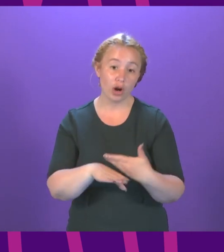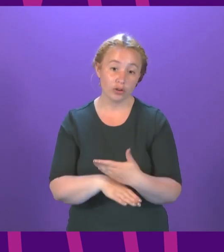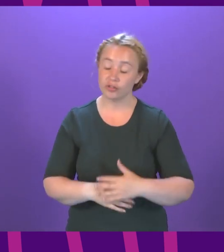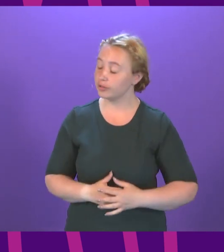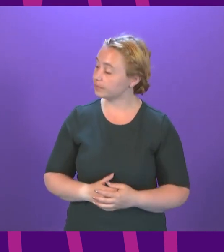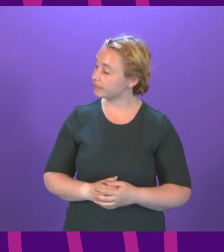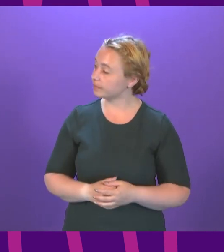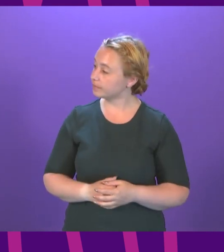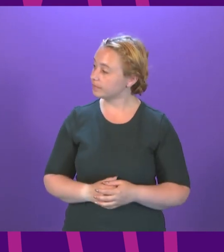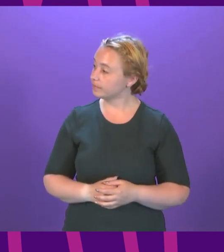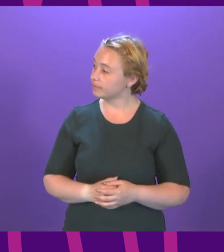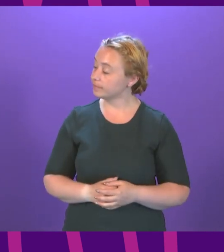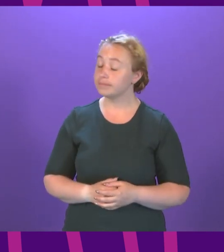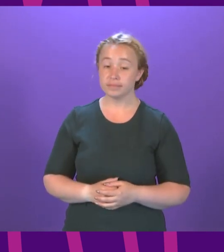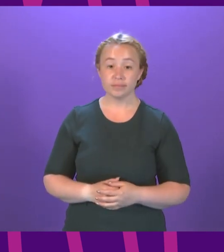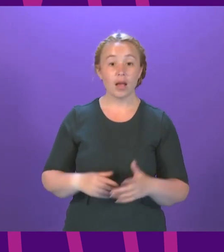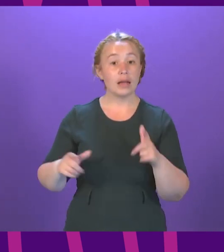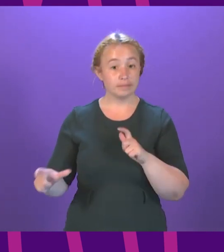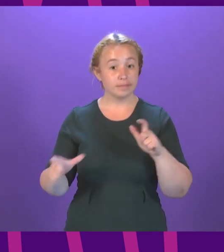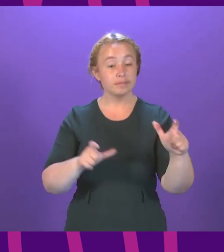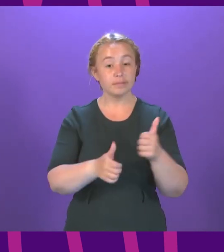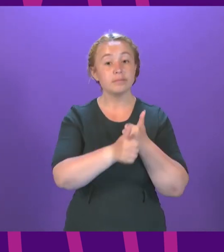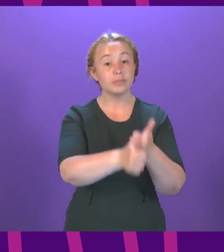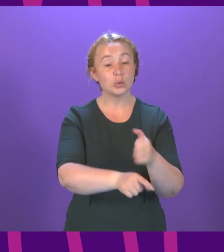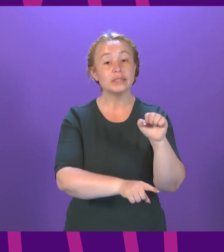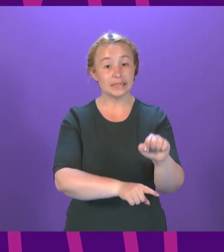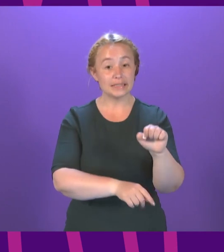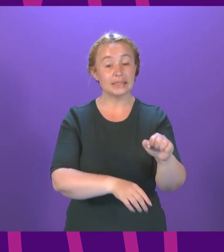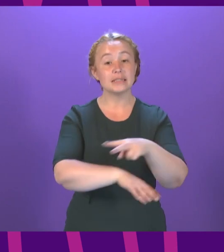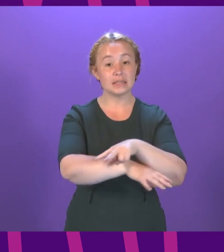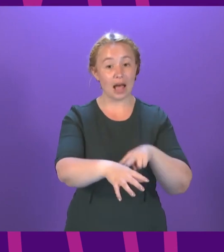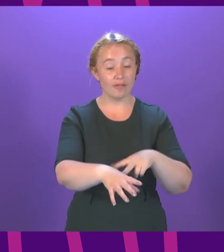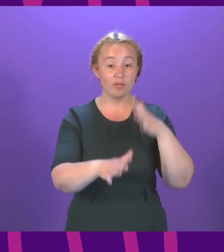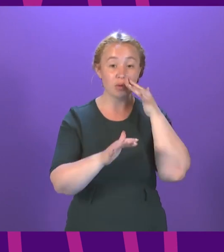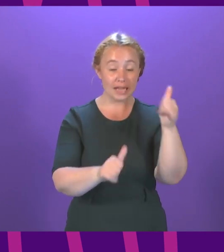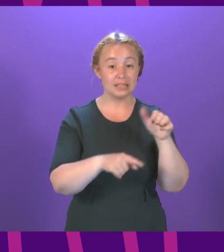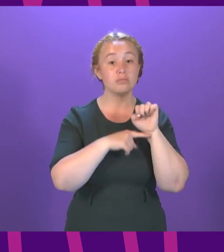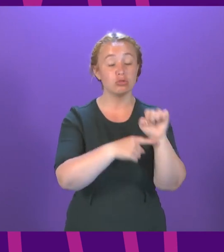We are supporting and will continue to support staff who work in test and protect. It is a